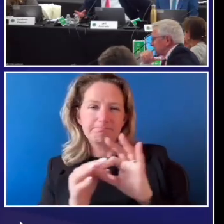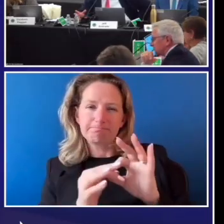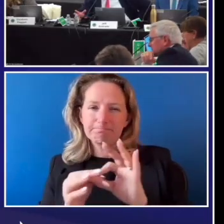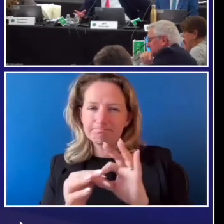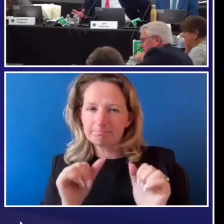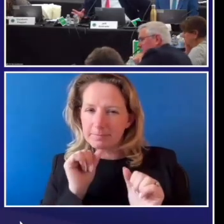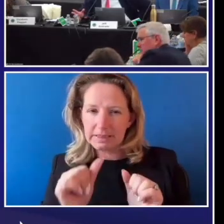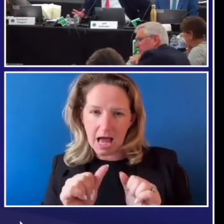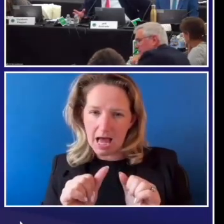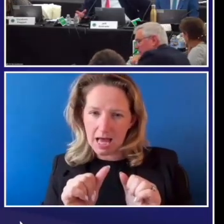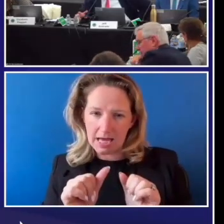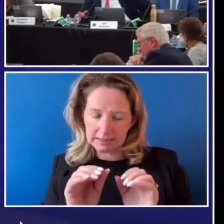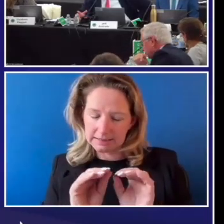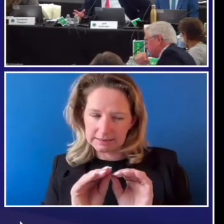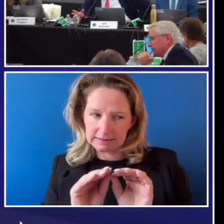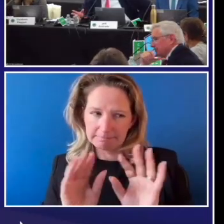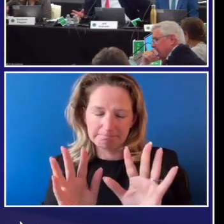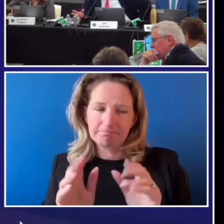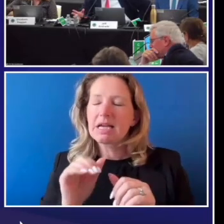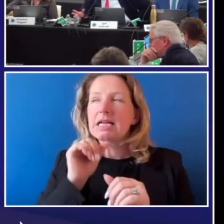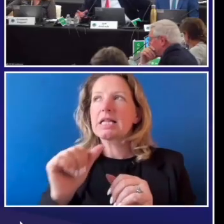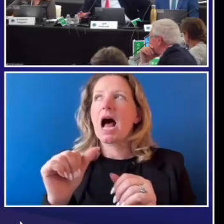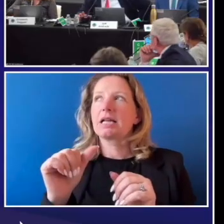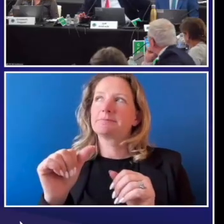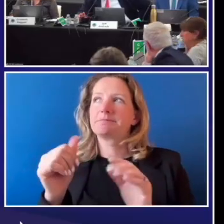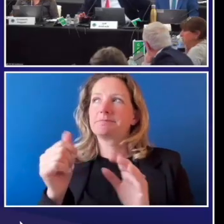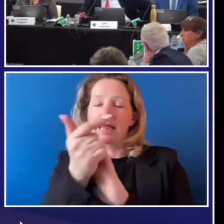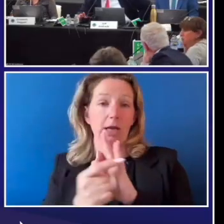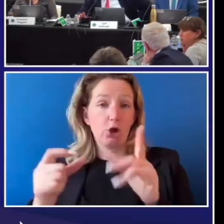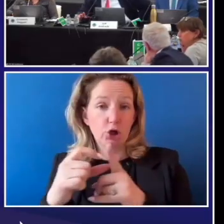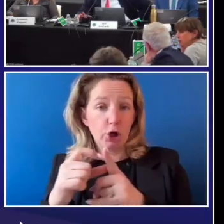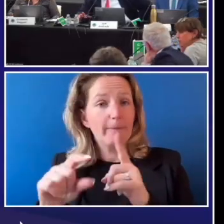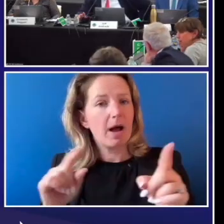I know this is an illegal term, but that are overly cozy. So. Do I?